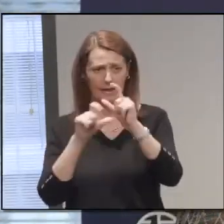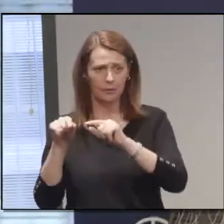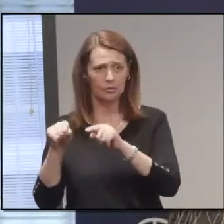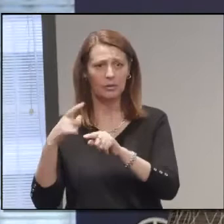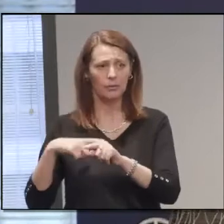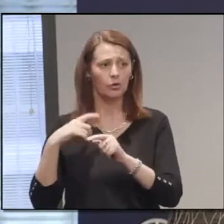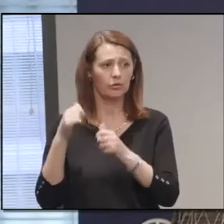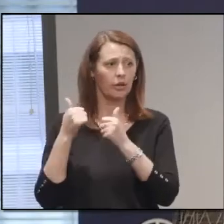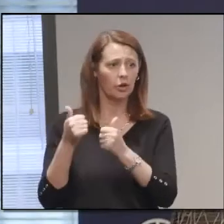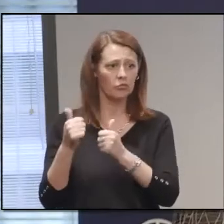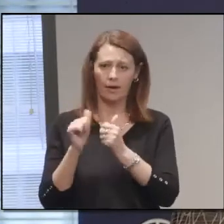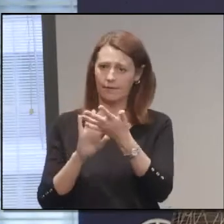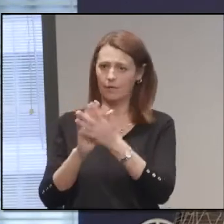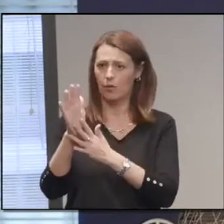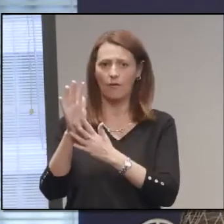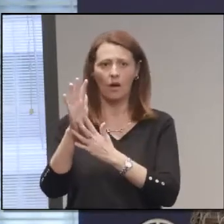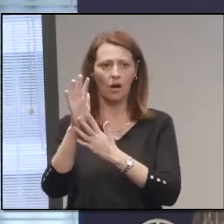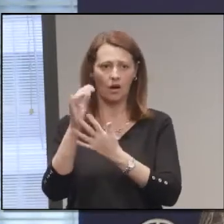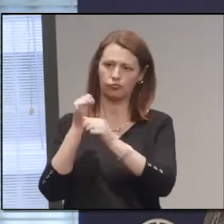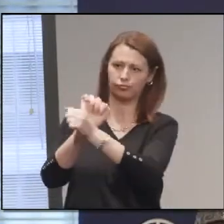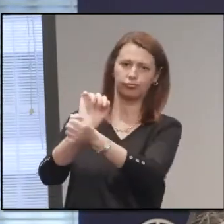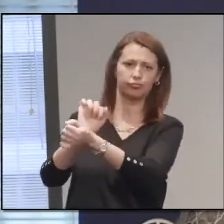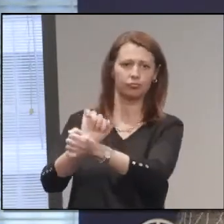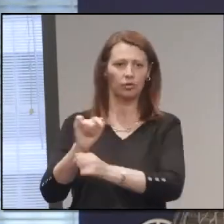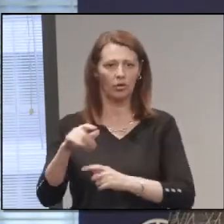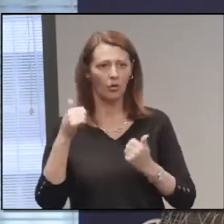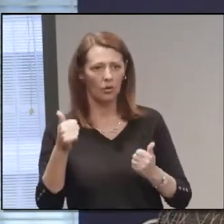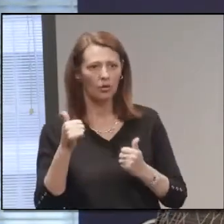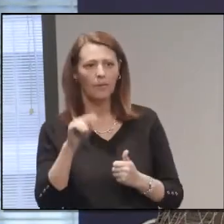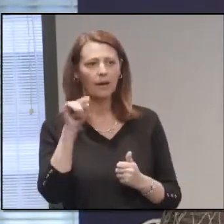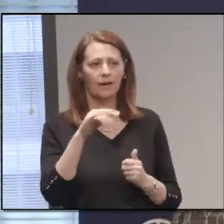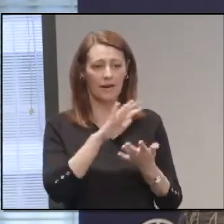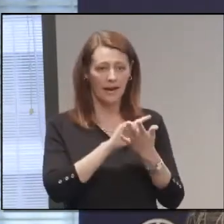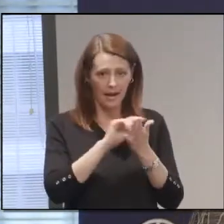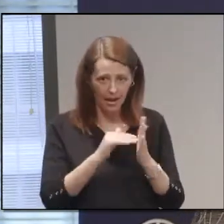great fire retardants etc. The issue is we've now subsequently discovered they're persistent,